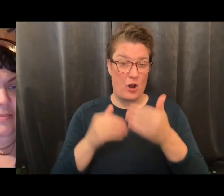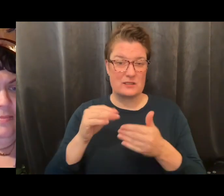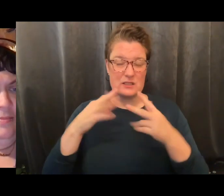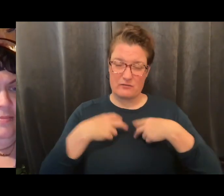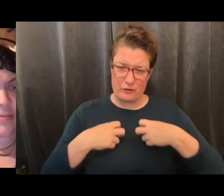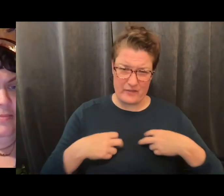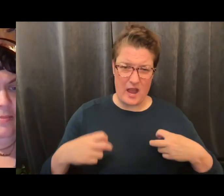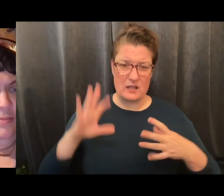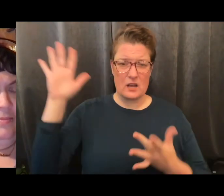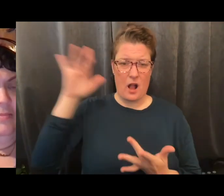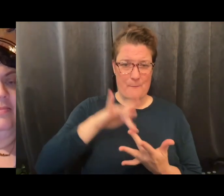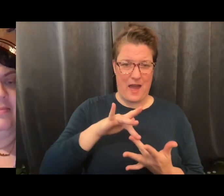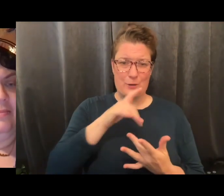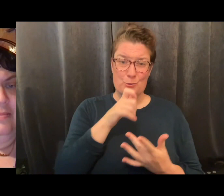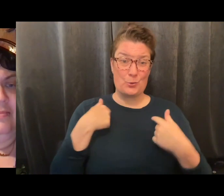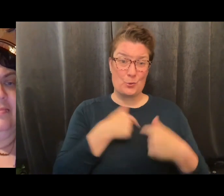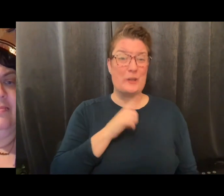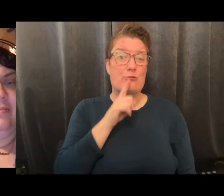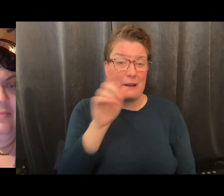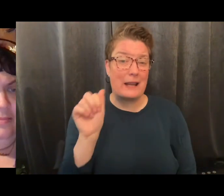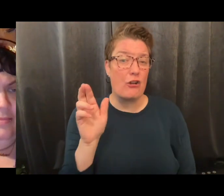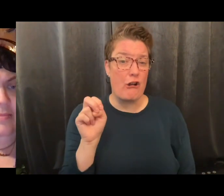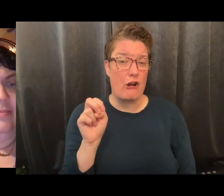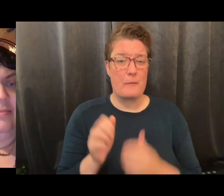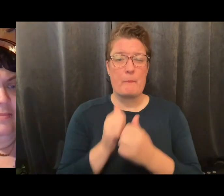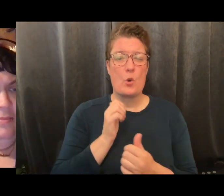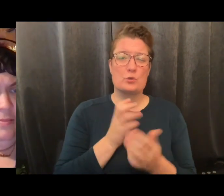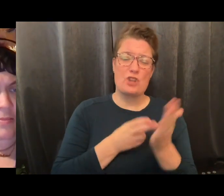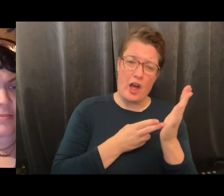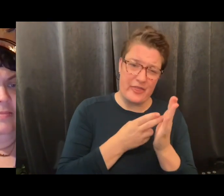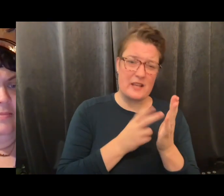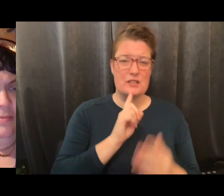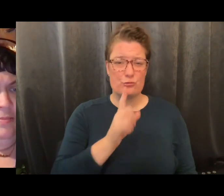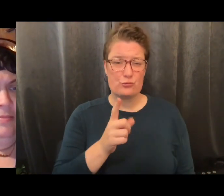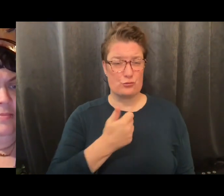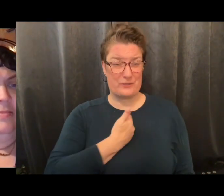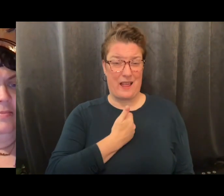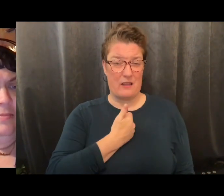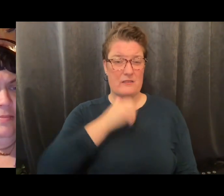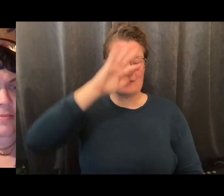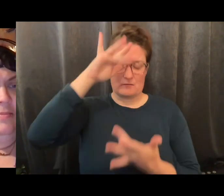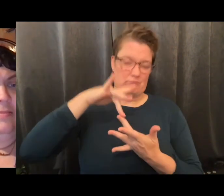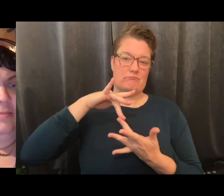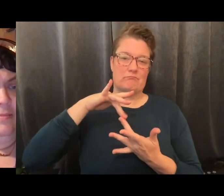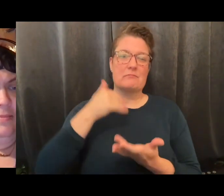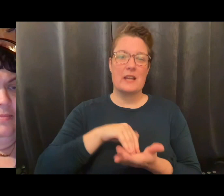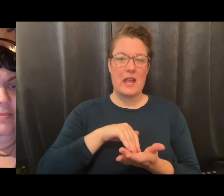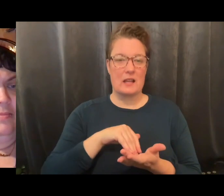our, our most authentic true selves. And, um, is part of the process Nomy: And to wholeness